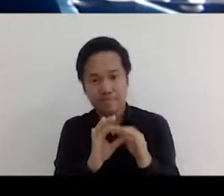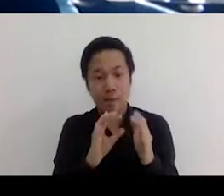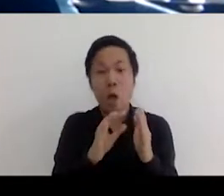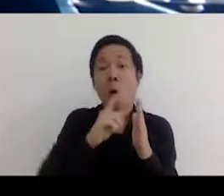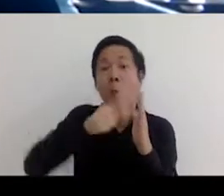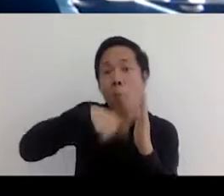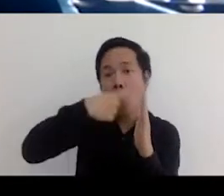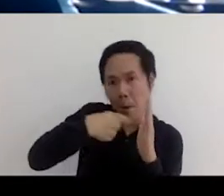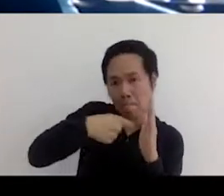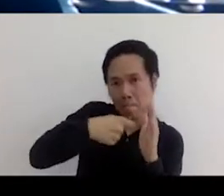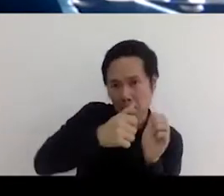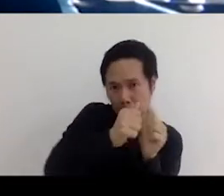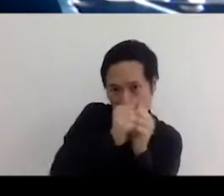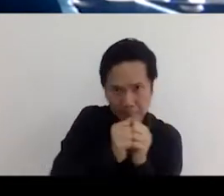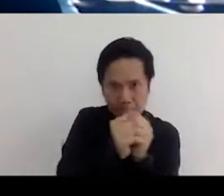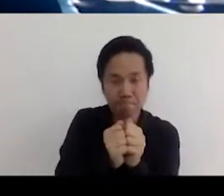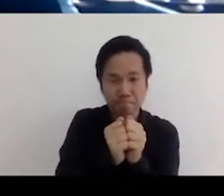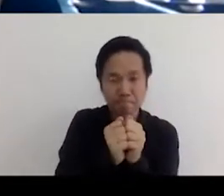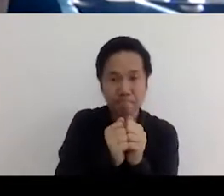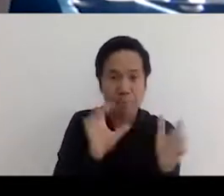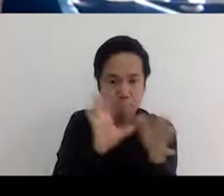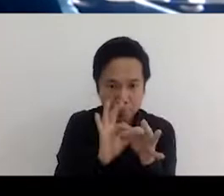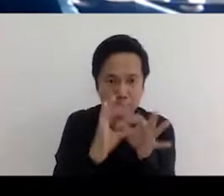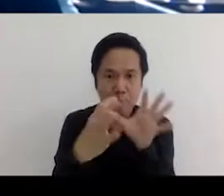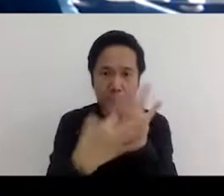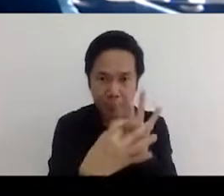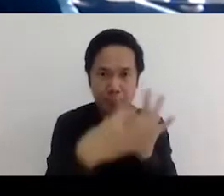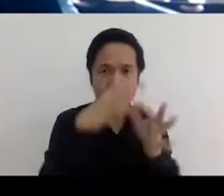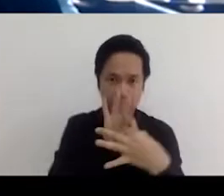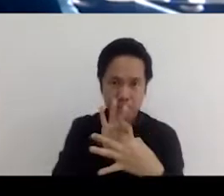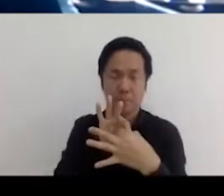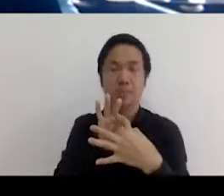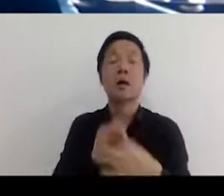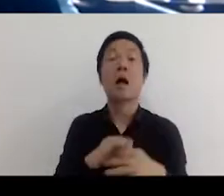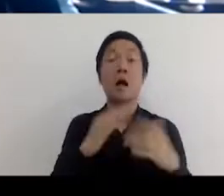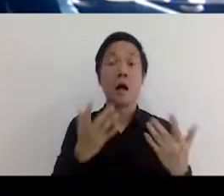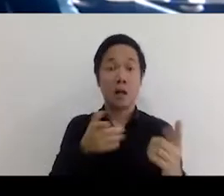I also mentioned it earlier on, but I want to come back on to the multiple forms of discrimination,